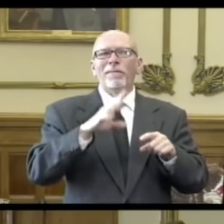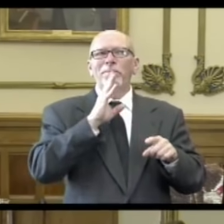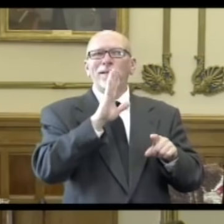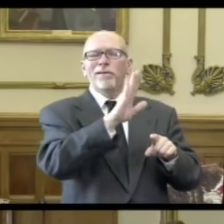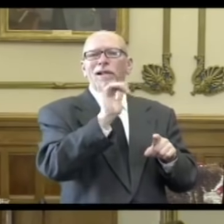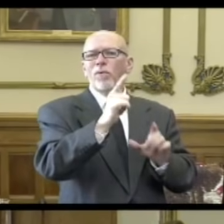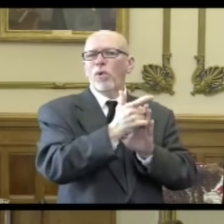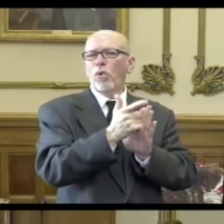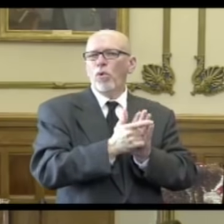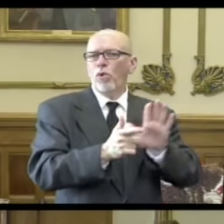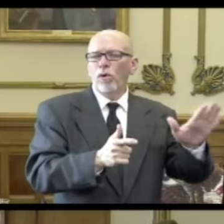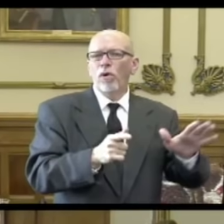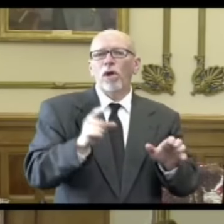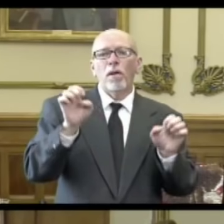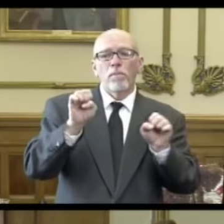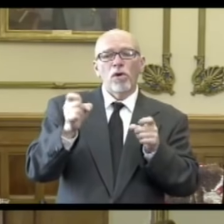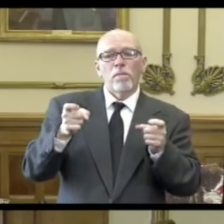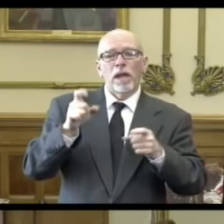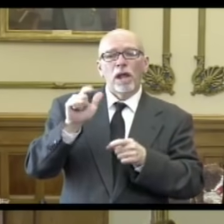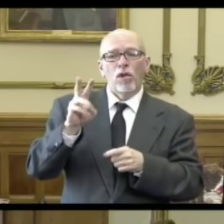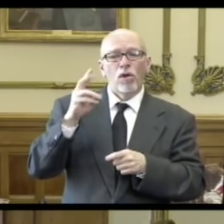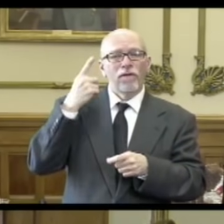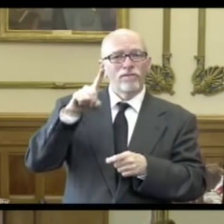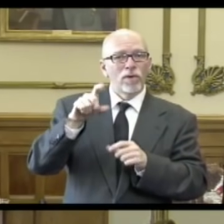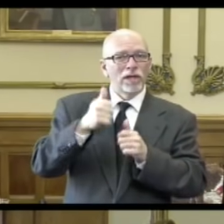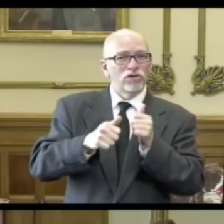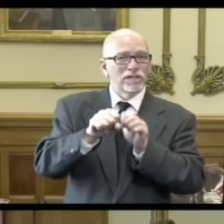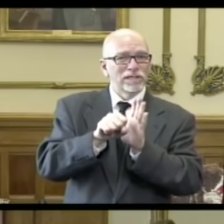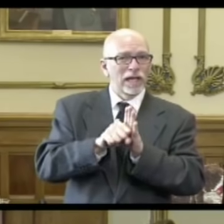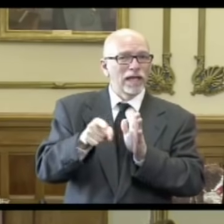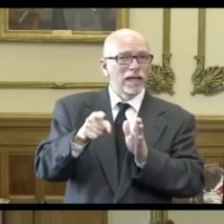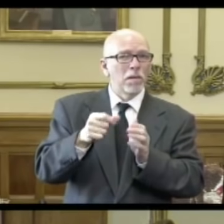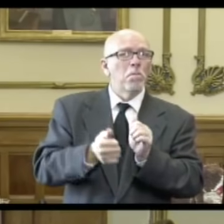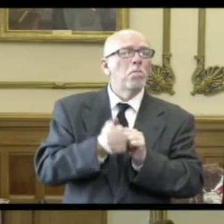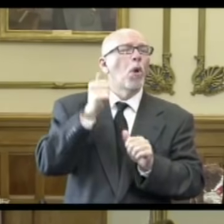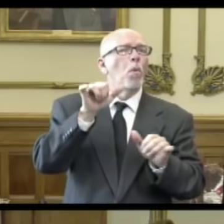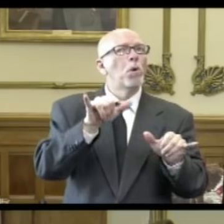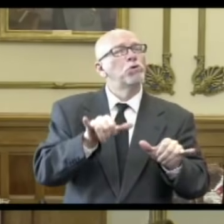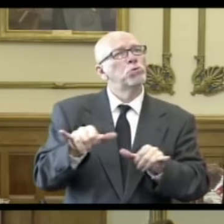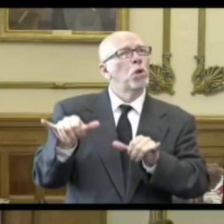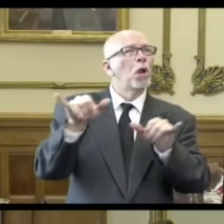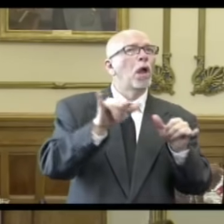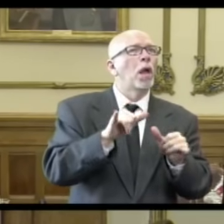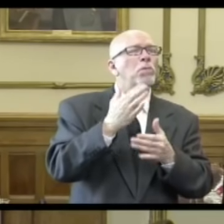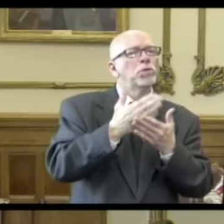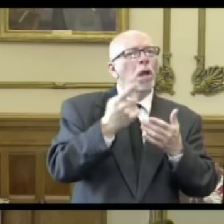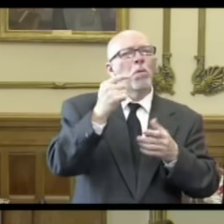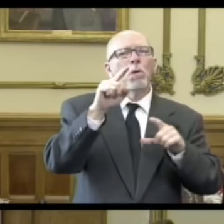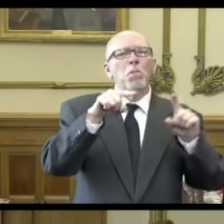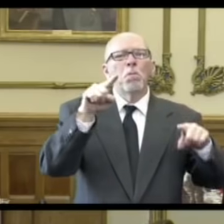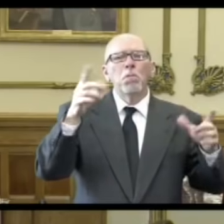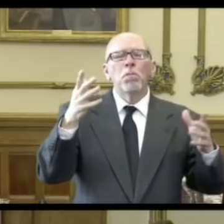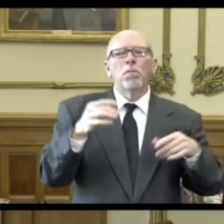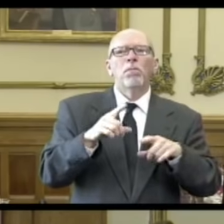JOY AND GENERAL COUNSEL TO THE GOVERNOR I CAN'T SPEAK TO ILLINOIS LAW THE EMERGENCY